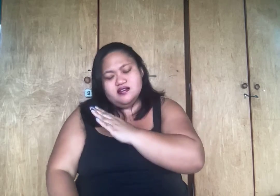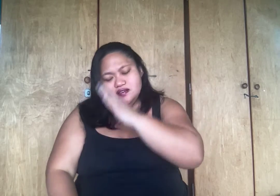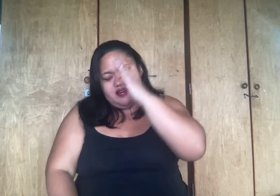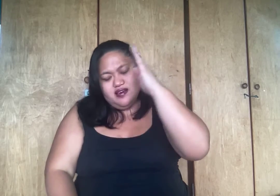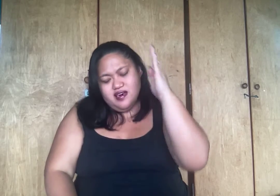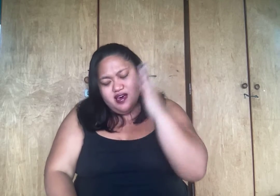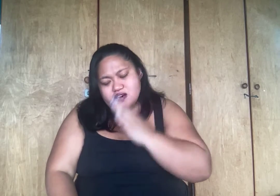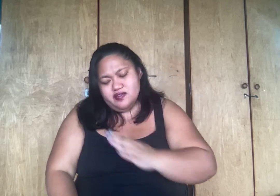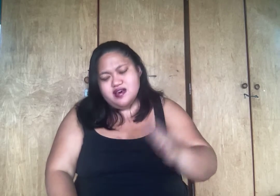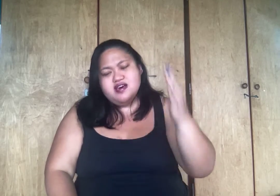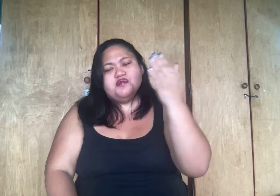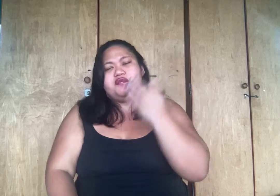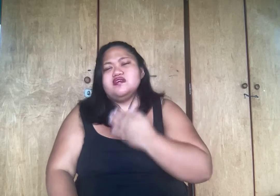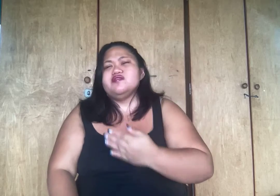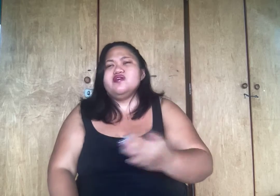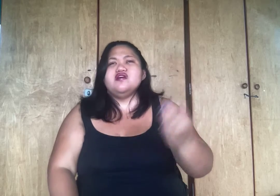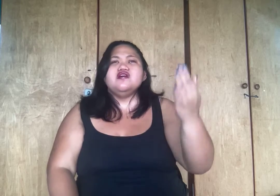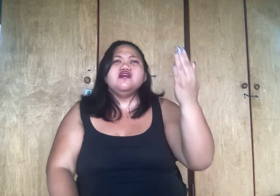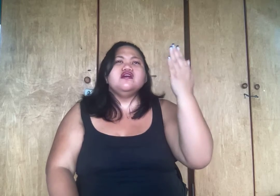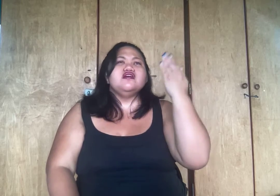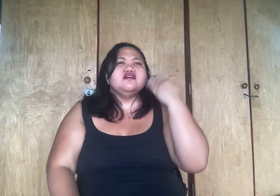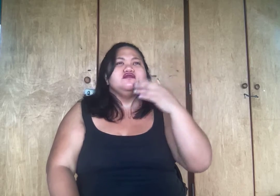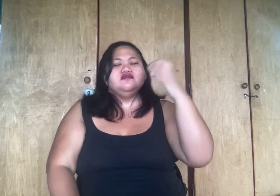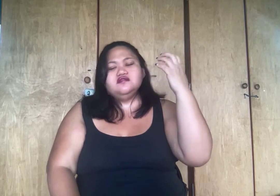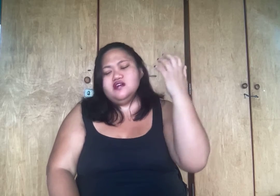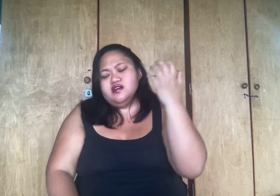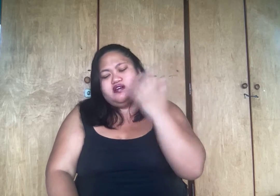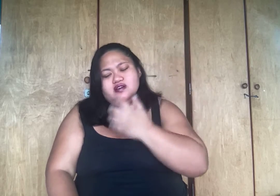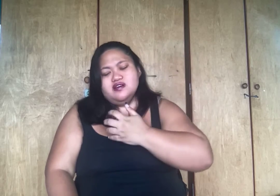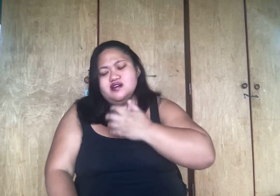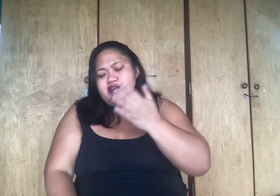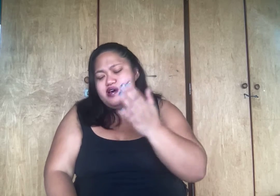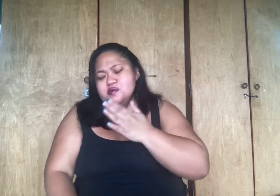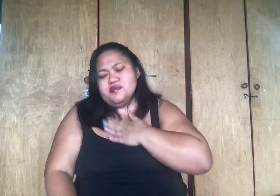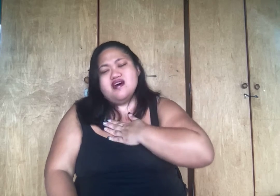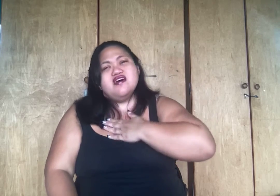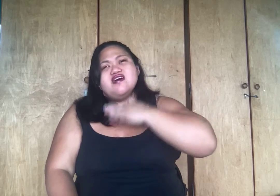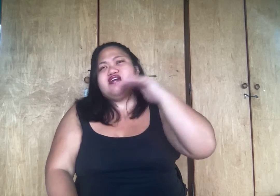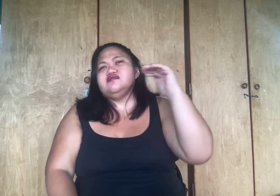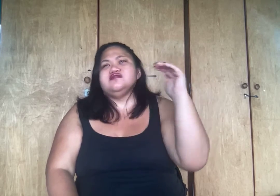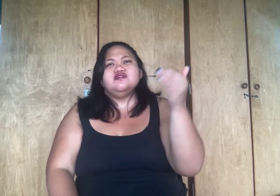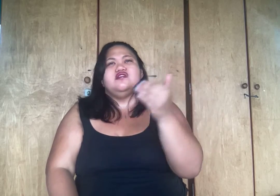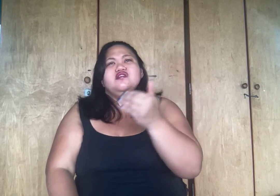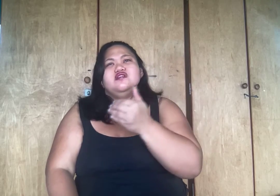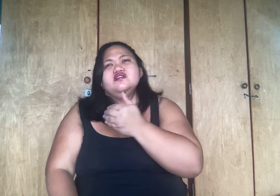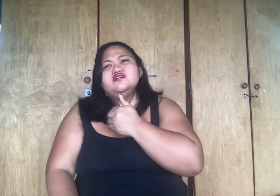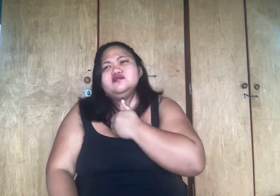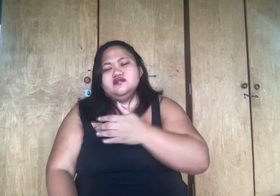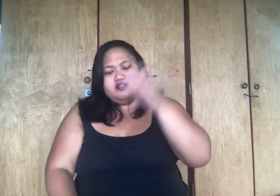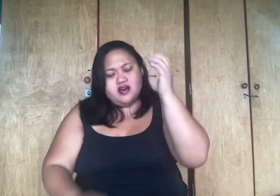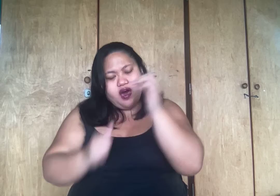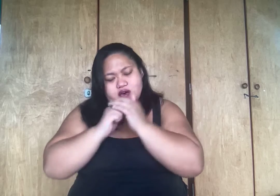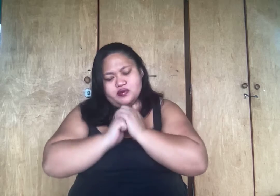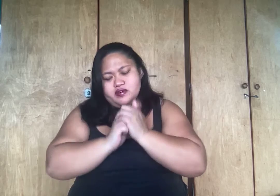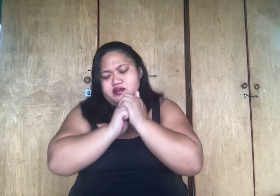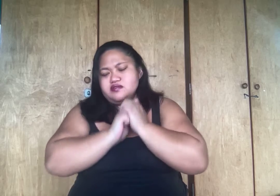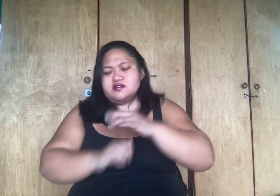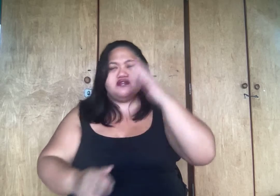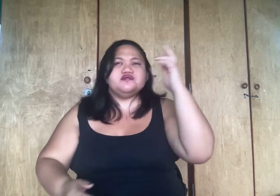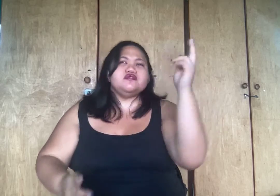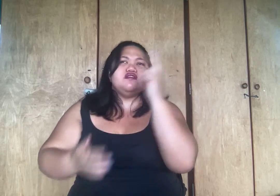... sing like never ... ... before ... ... ooh my soul ... ... ill worship ...